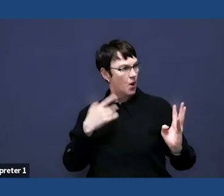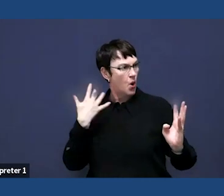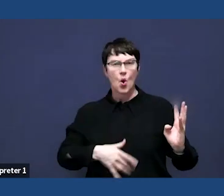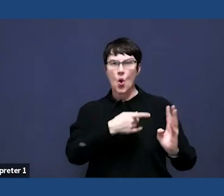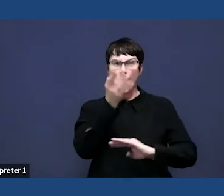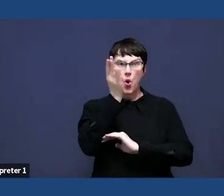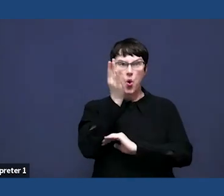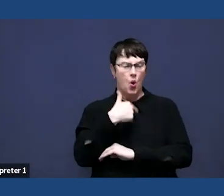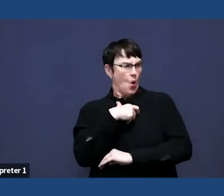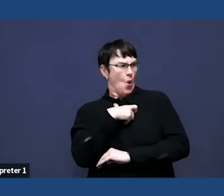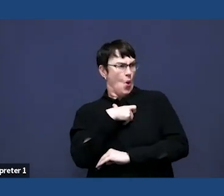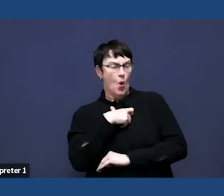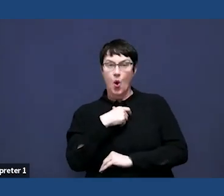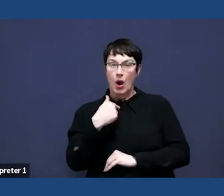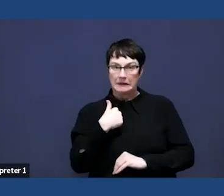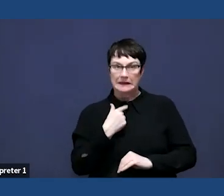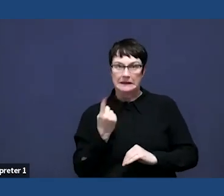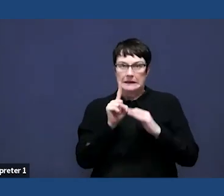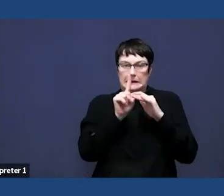this has been wonderful.